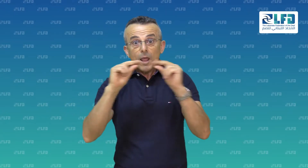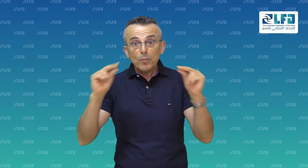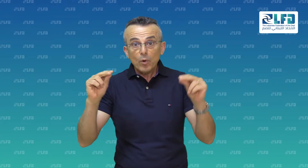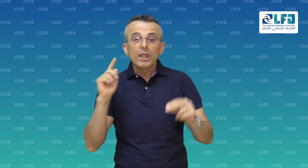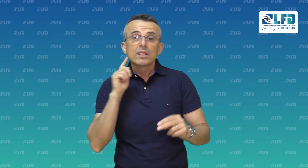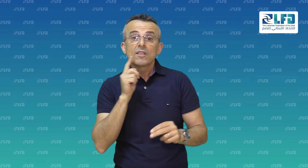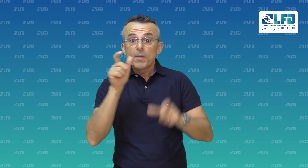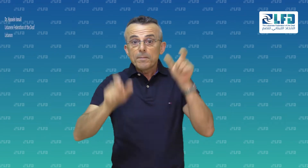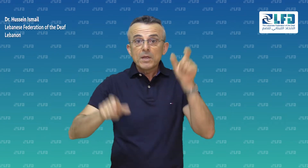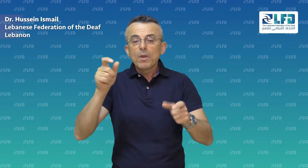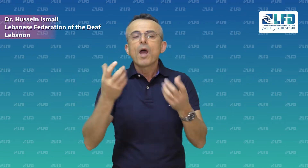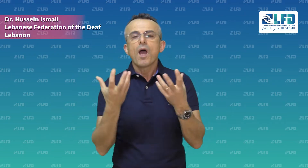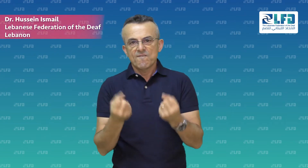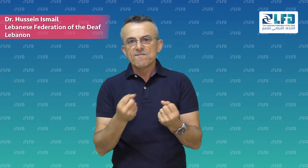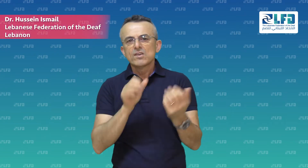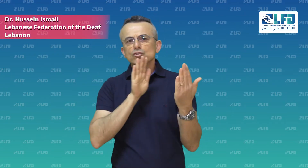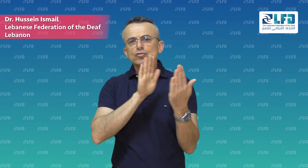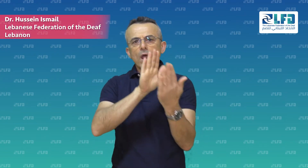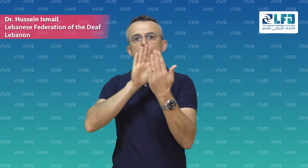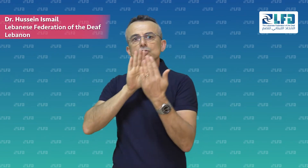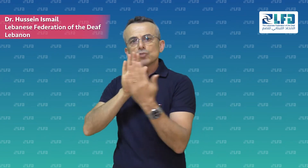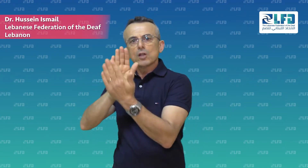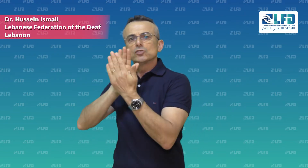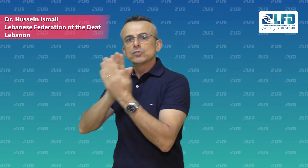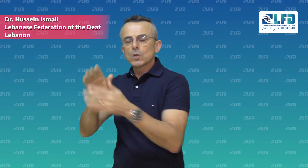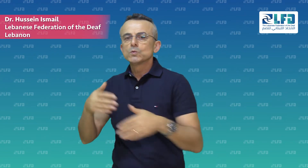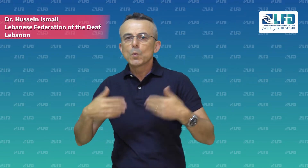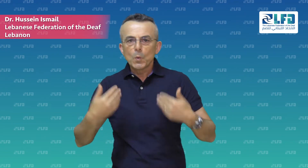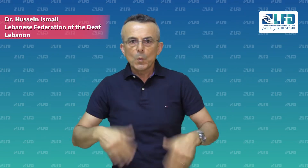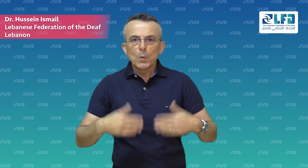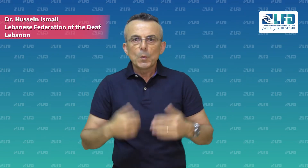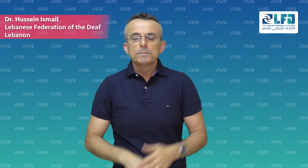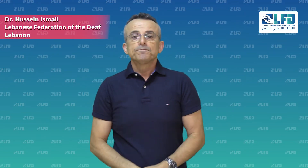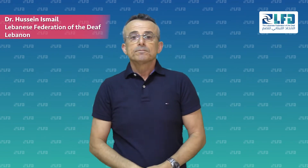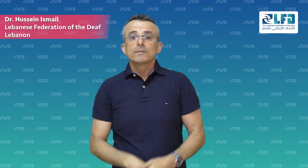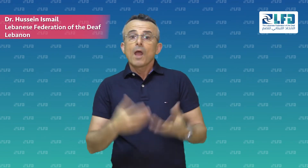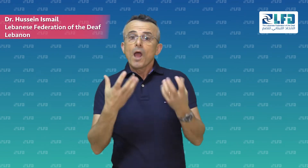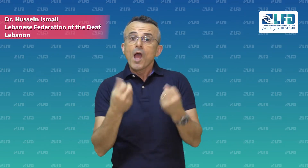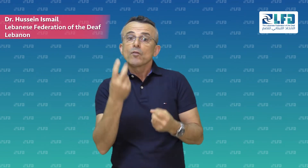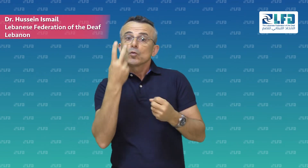In Lebanon, Deaf people face many challenges.